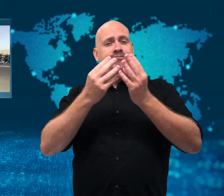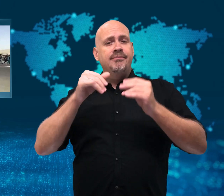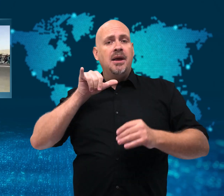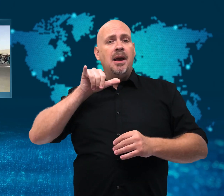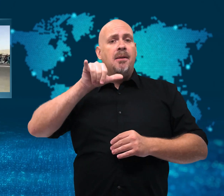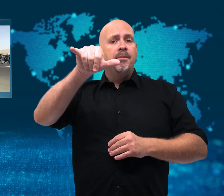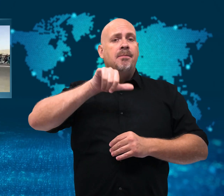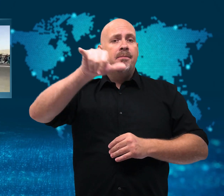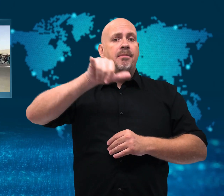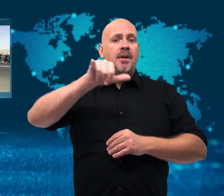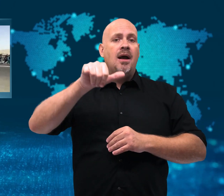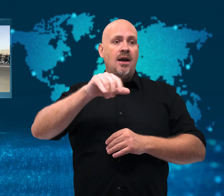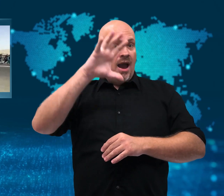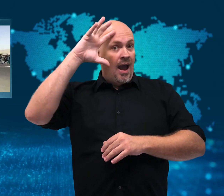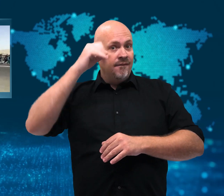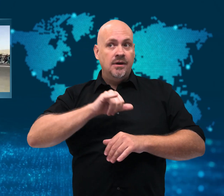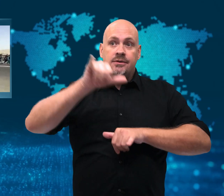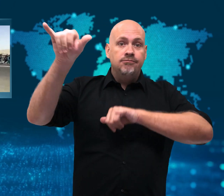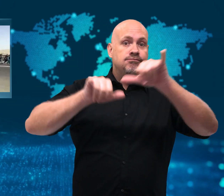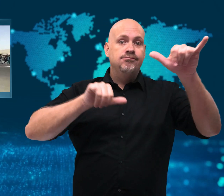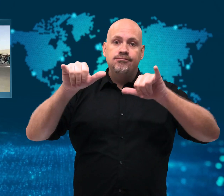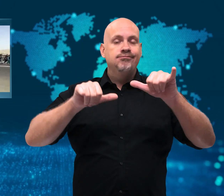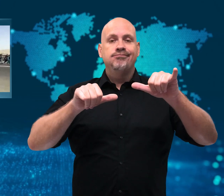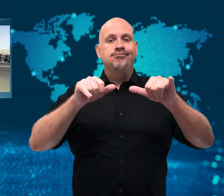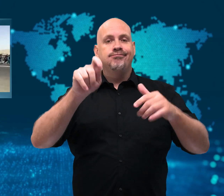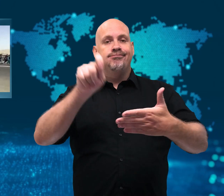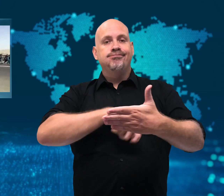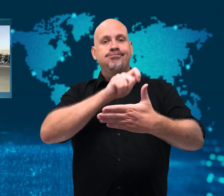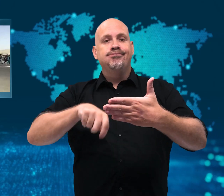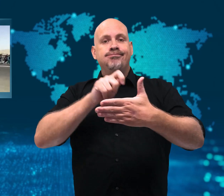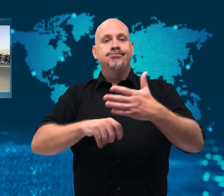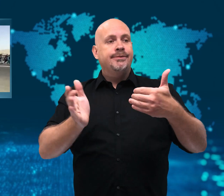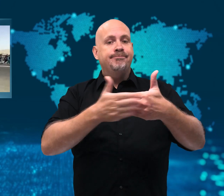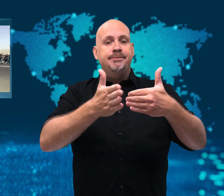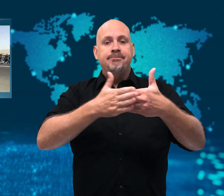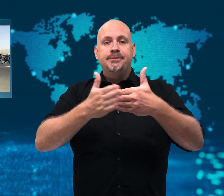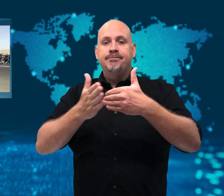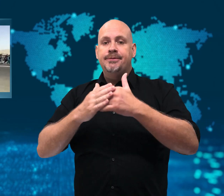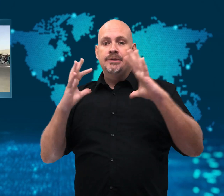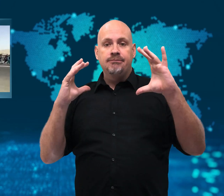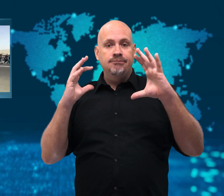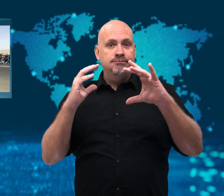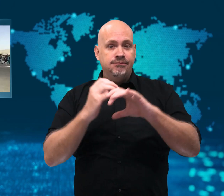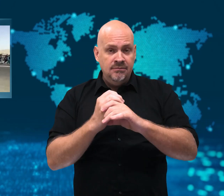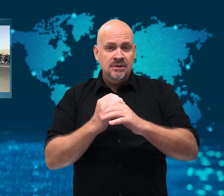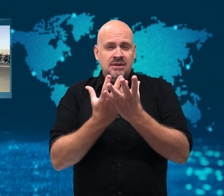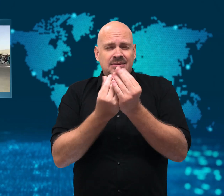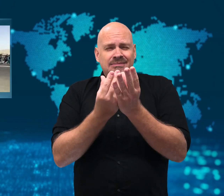thousands of Afghans, desperate to flee the country,